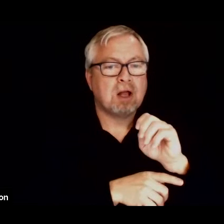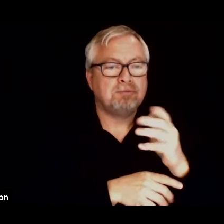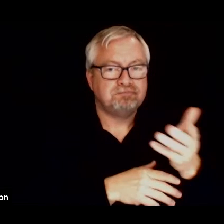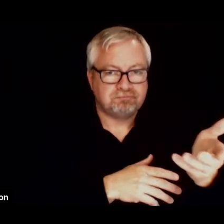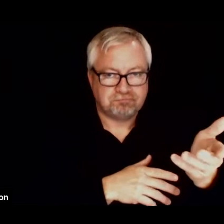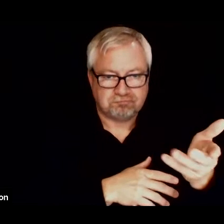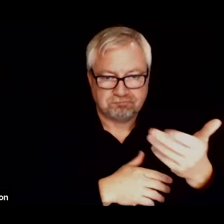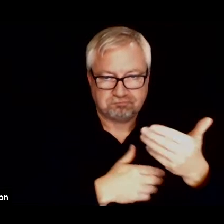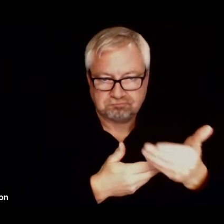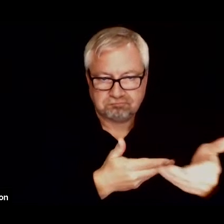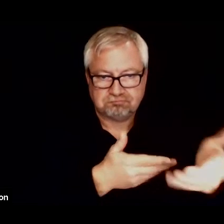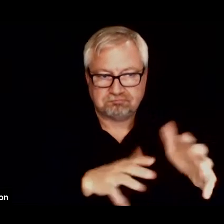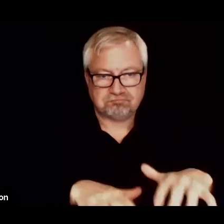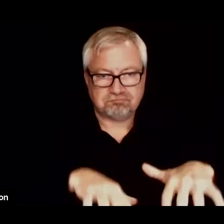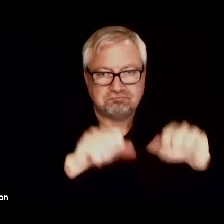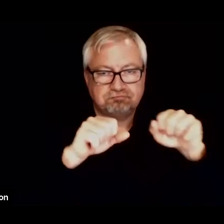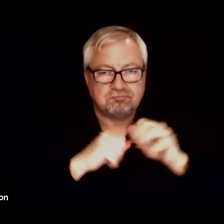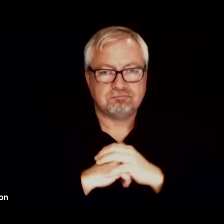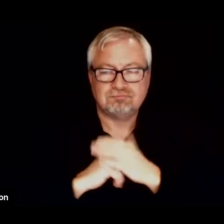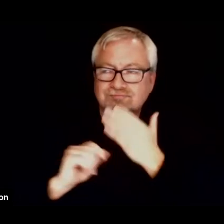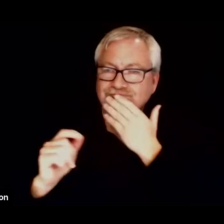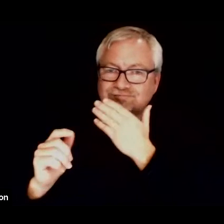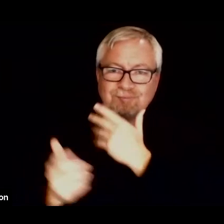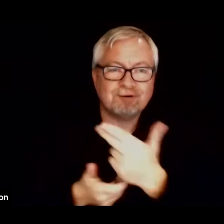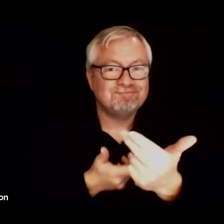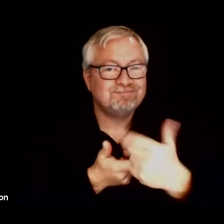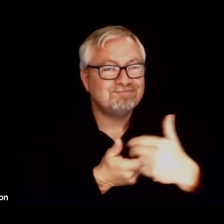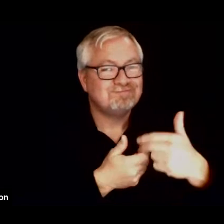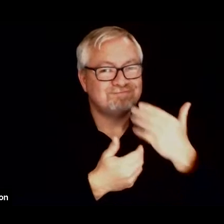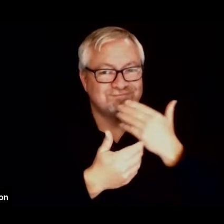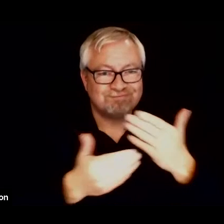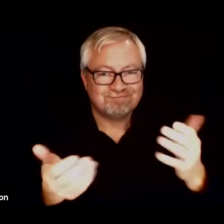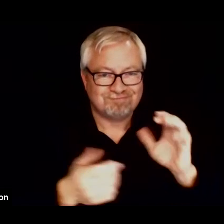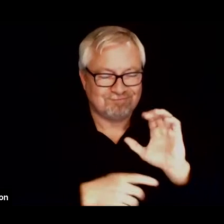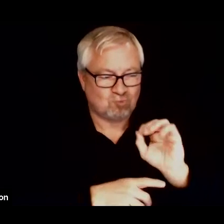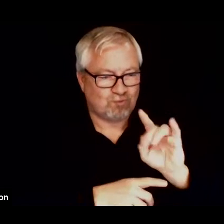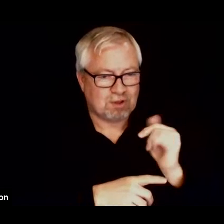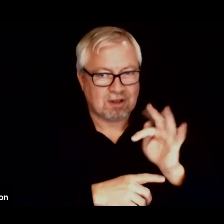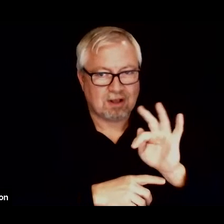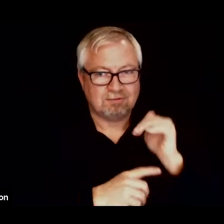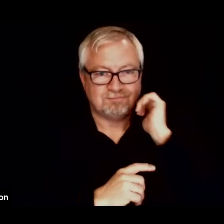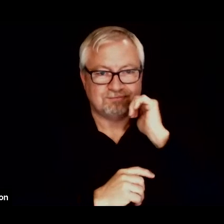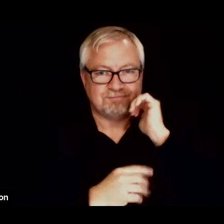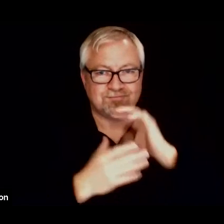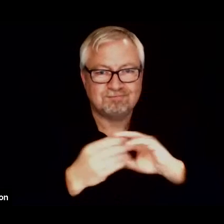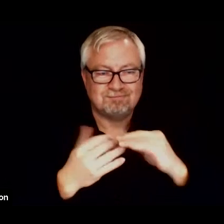Thank you for joining us for the COVID-19 media call for December 9th. We'll start today's call with some comments from Health Commissioner